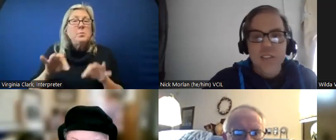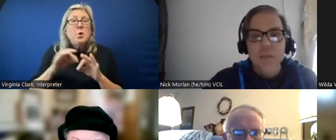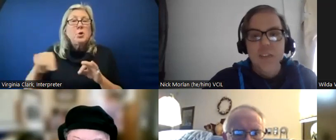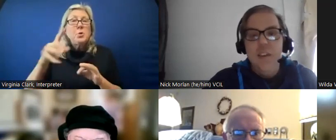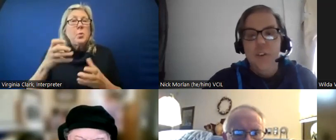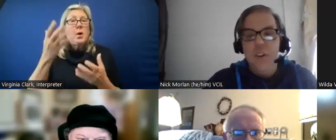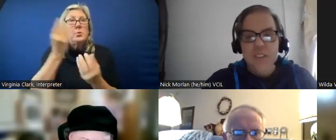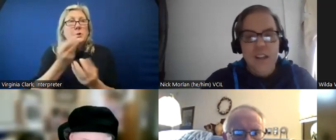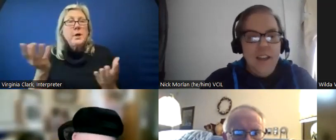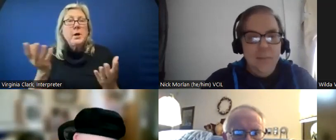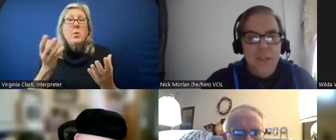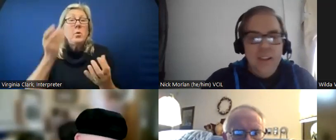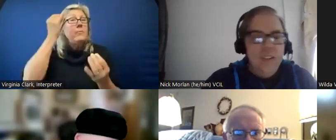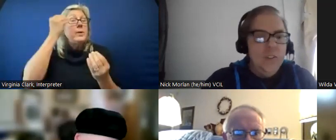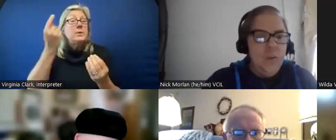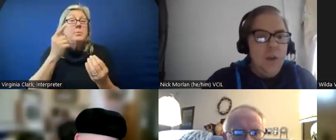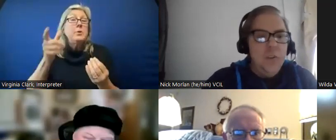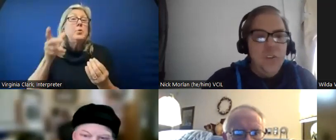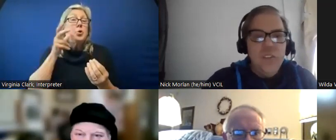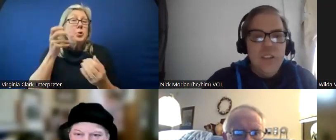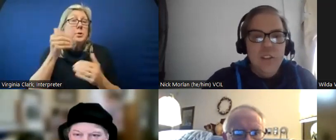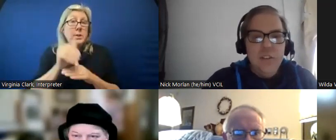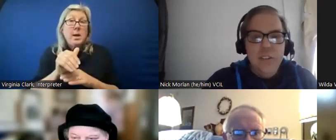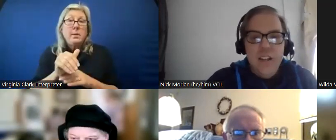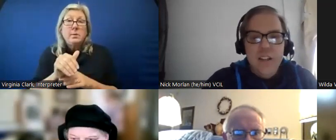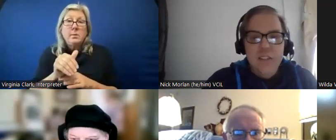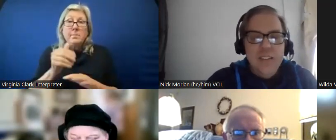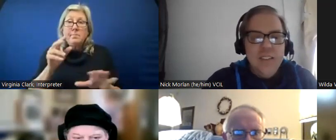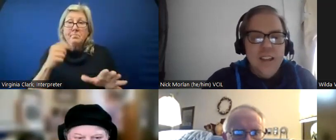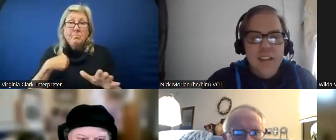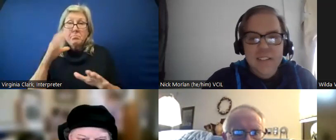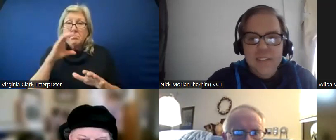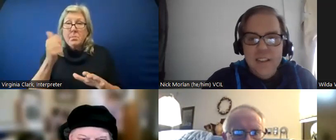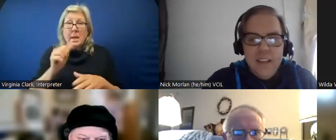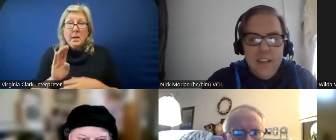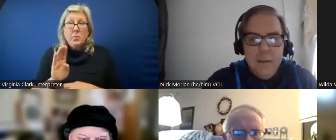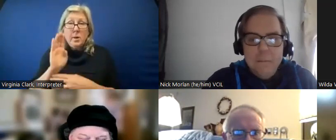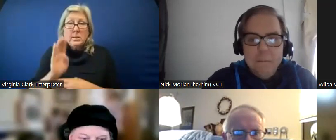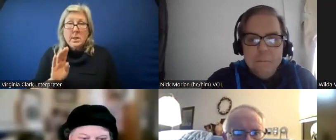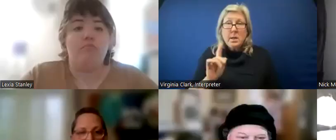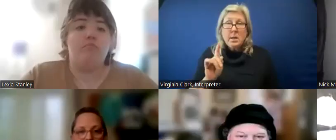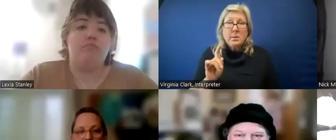on something that you've heard tonight. So I will just see, look for any raised hands,